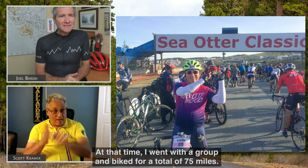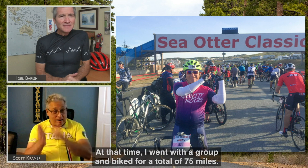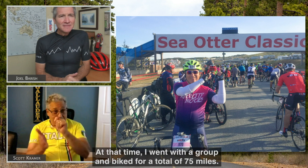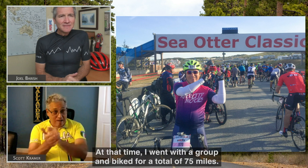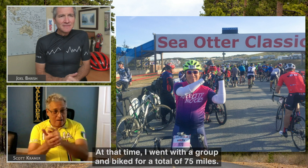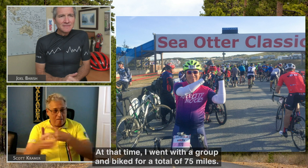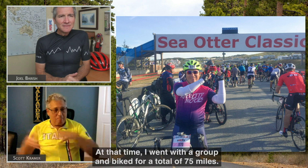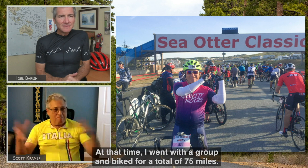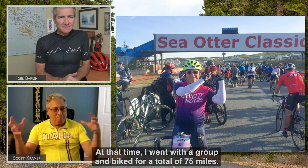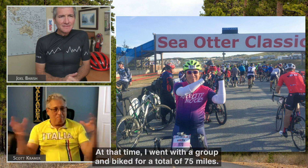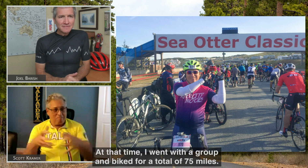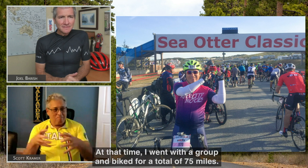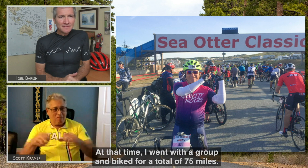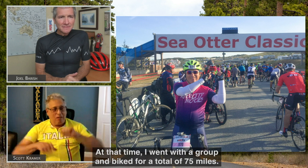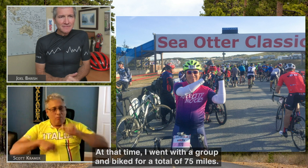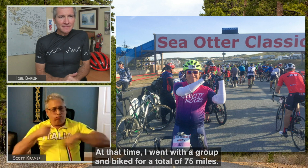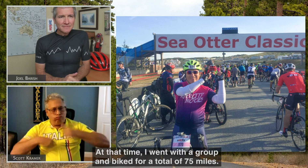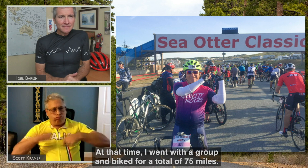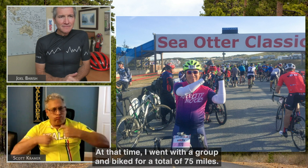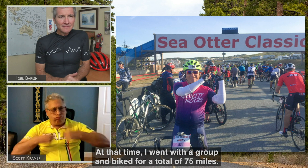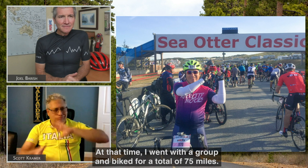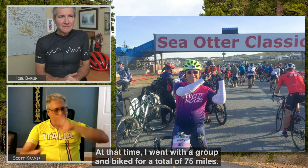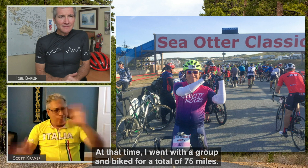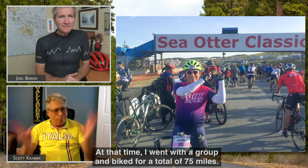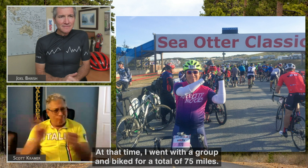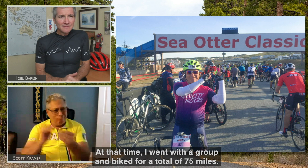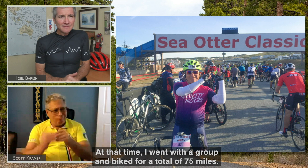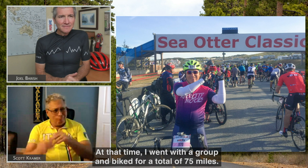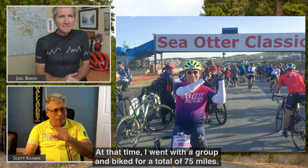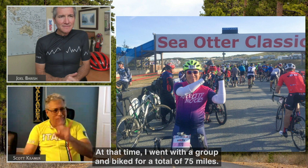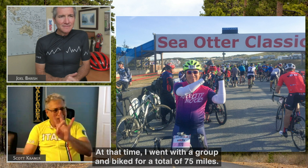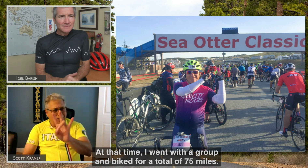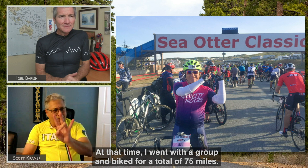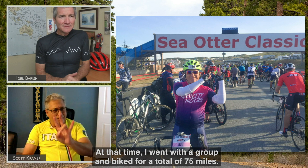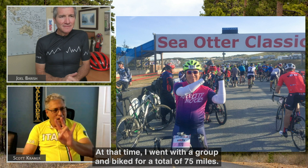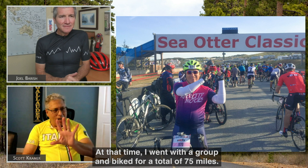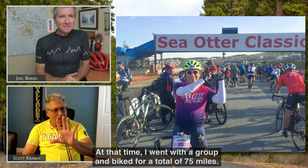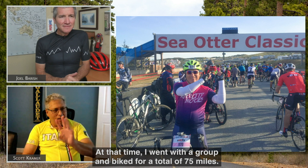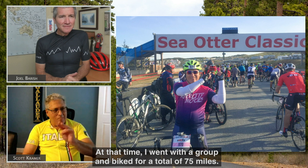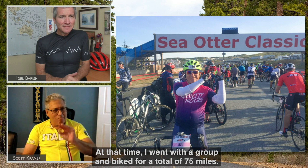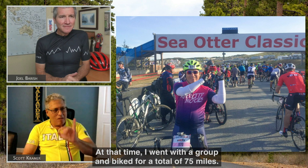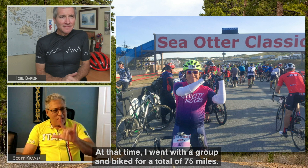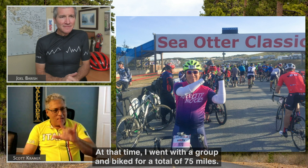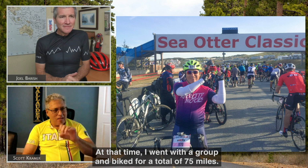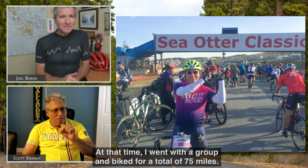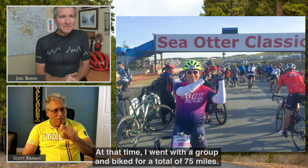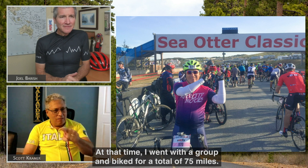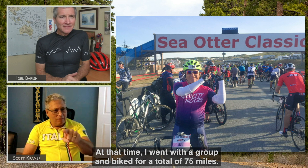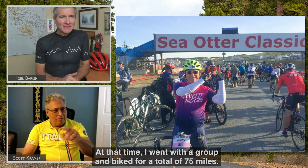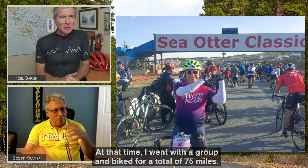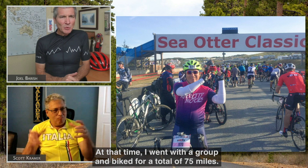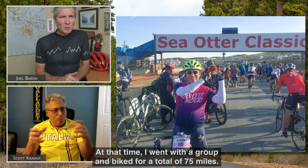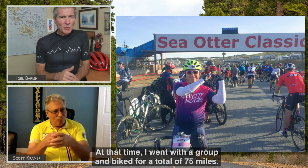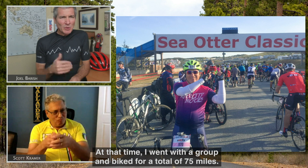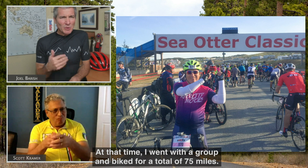At that time, I went with a group and biked for a total of 75 miles.